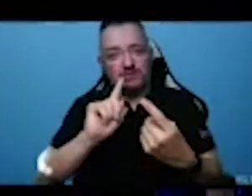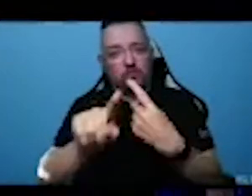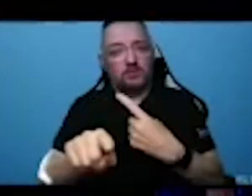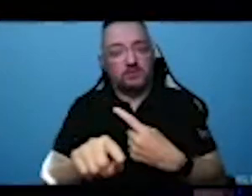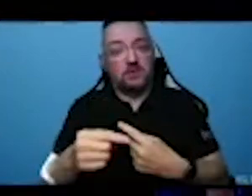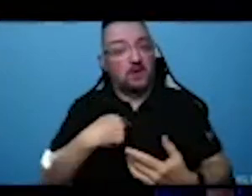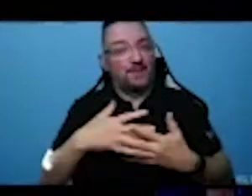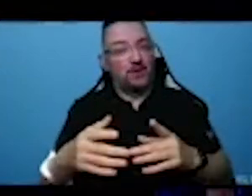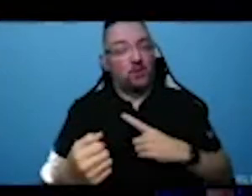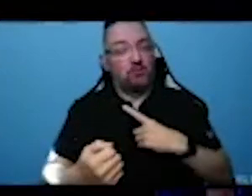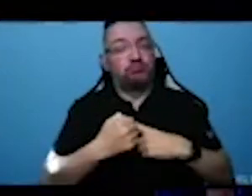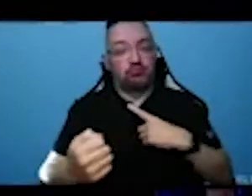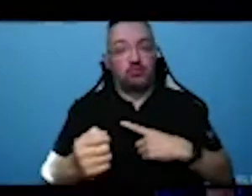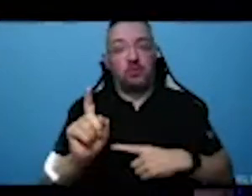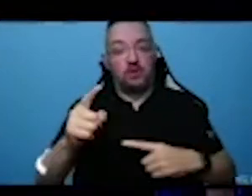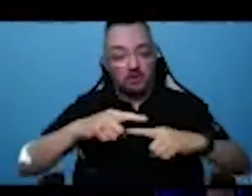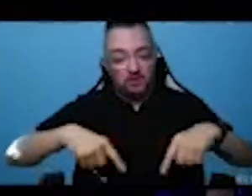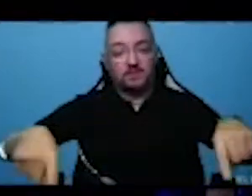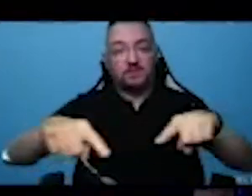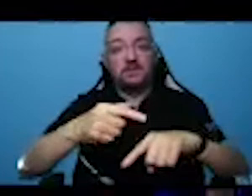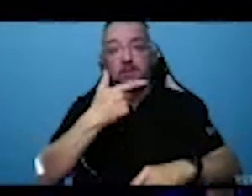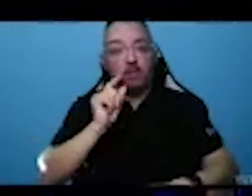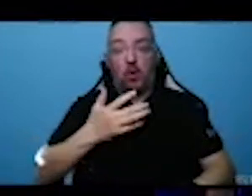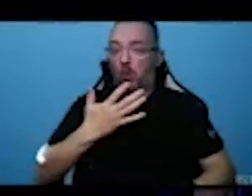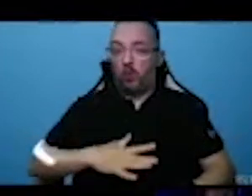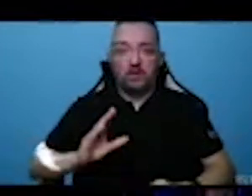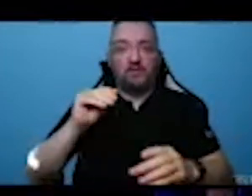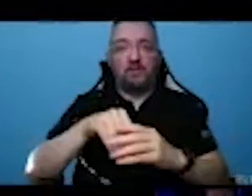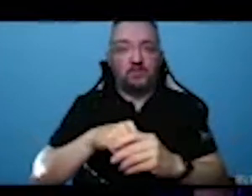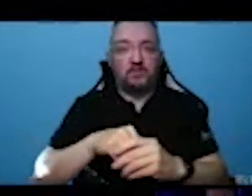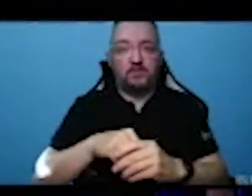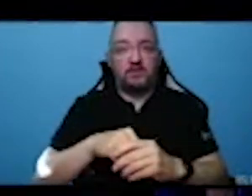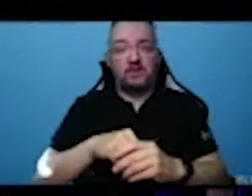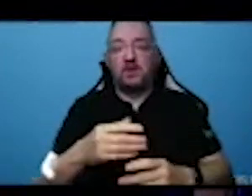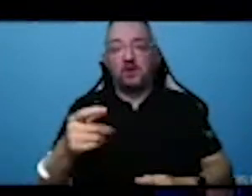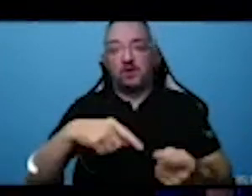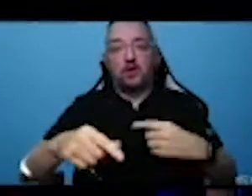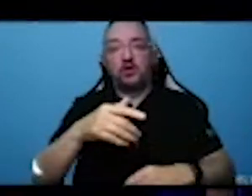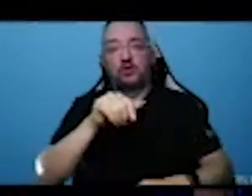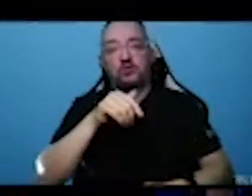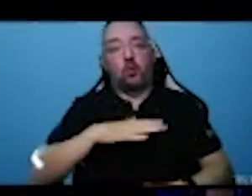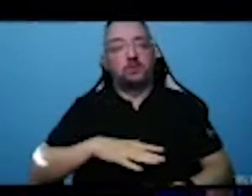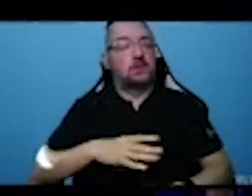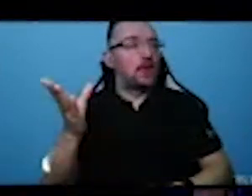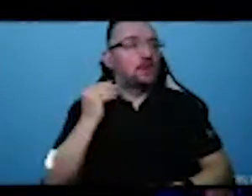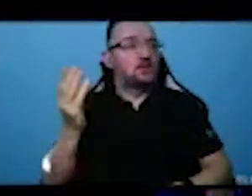to be part of that response. How they didn't just want to be the receivers of information and told what to do, but actually what